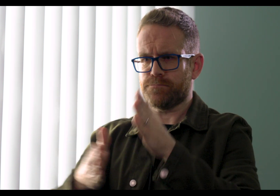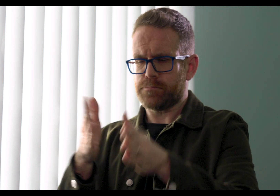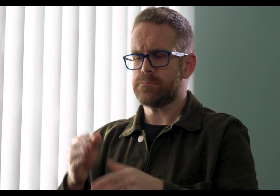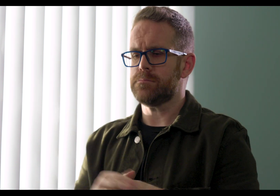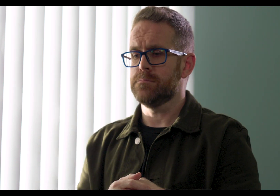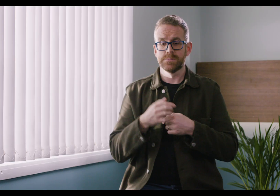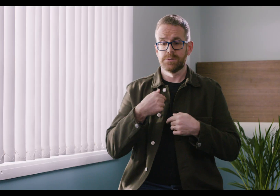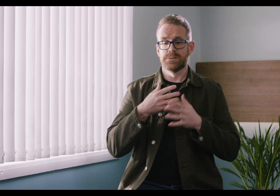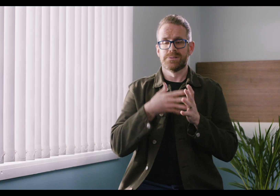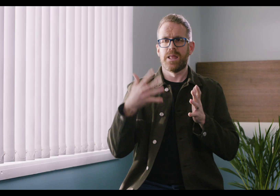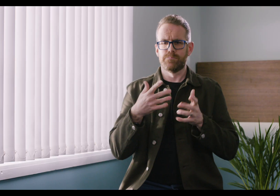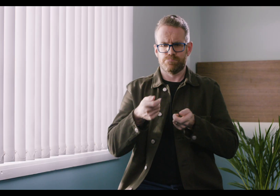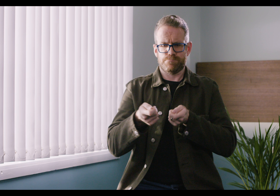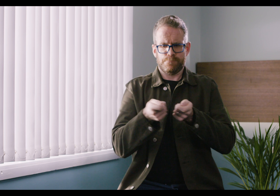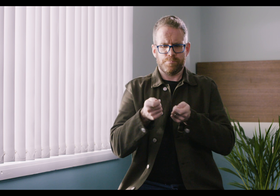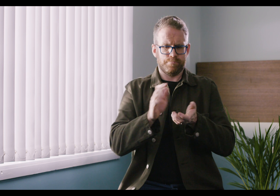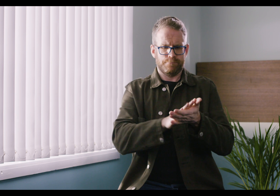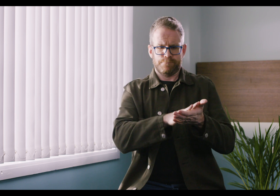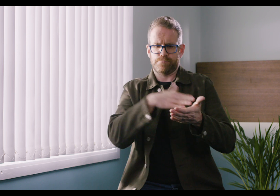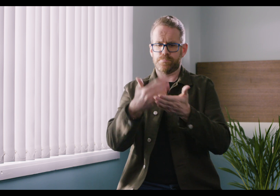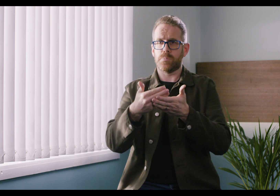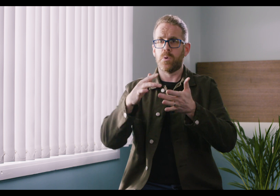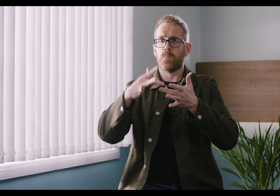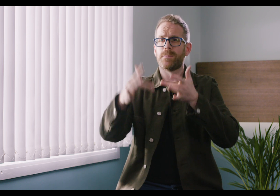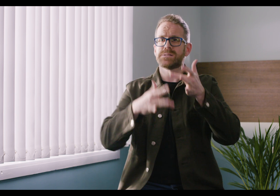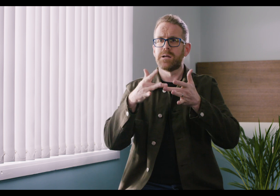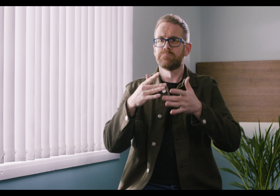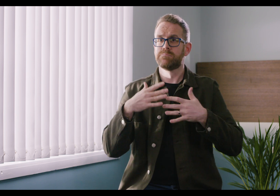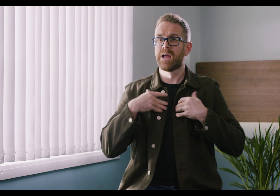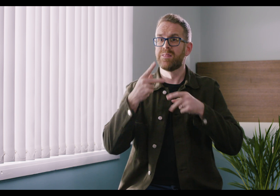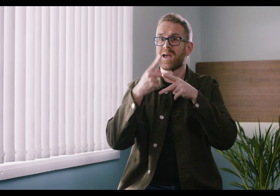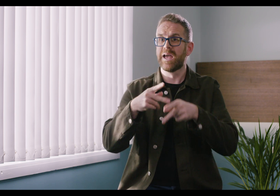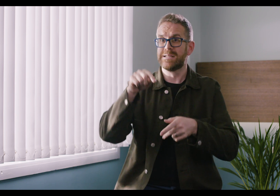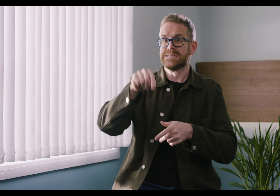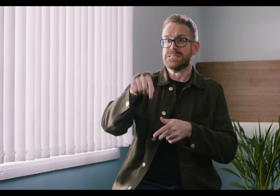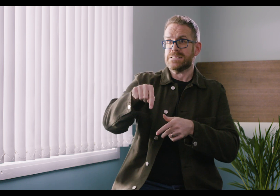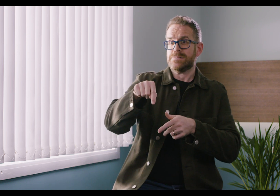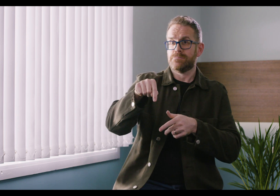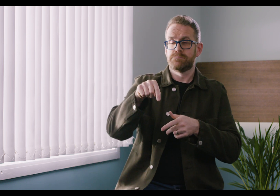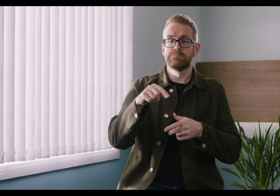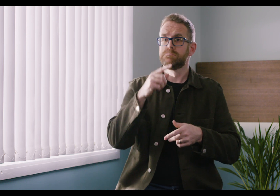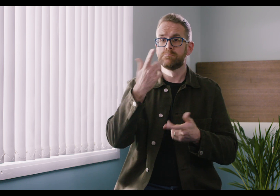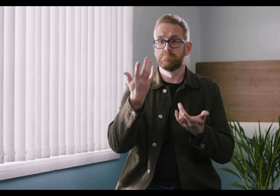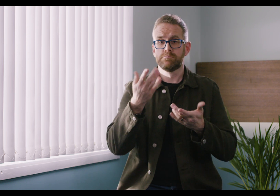I travel to various places, and I've seen how Signly translates web content for healthcare providers.